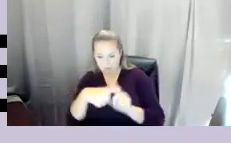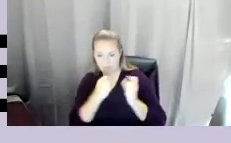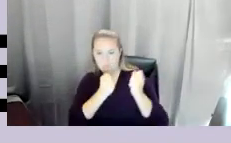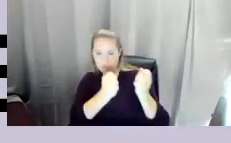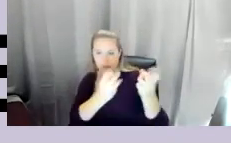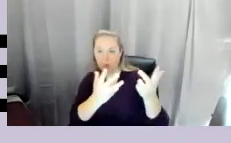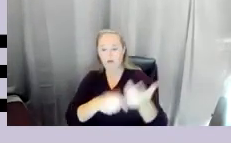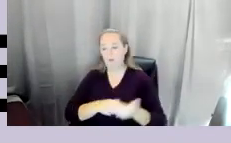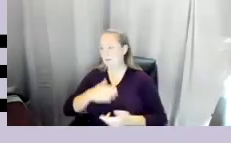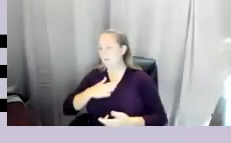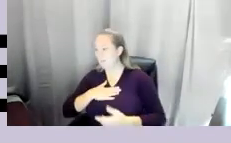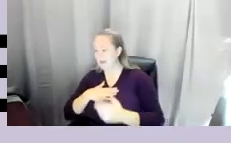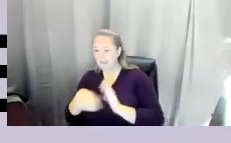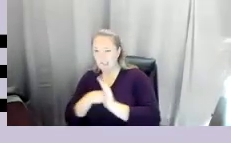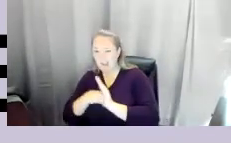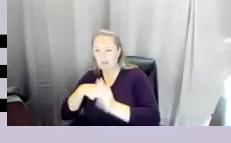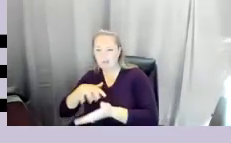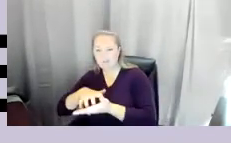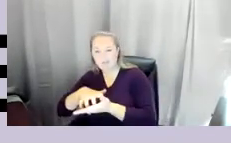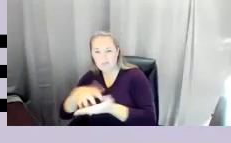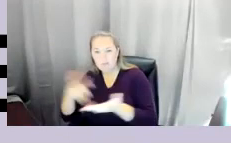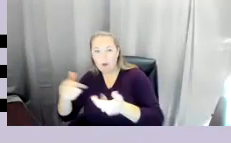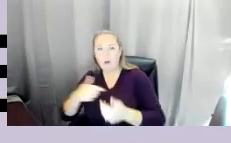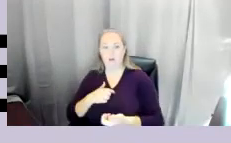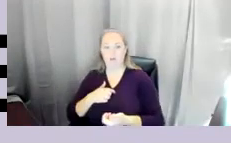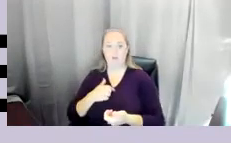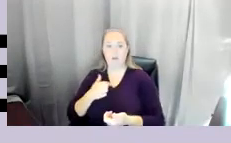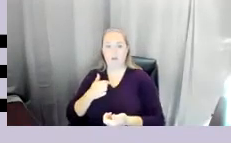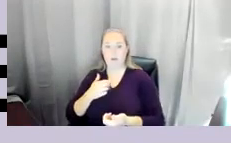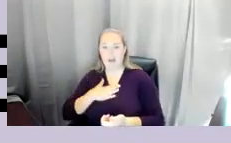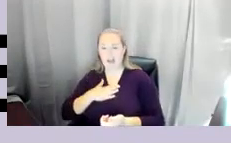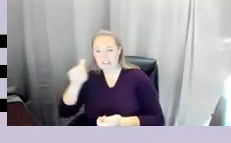TO DO AN ASSESSMENT OF THEIR STRENGTHS, BARRIERS AND NEEDS,